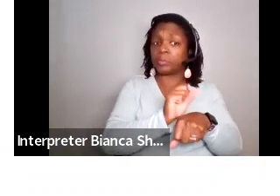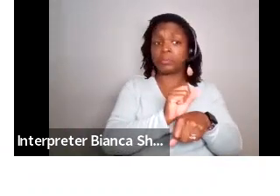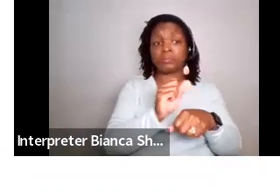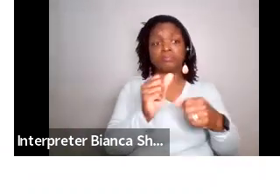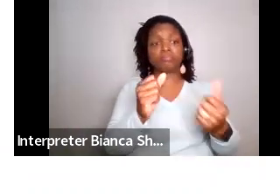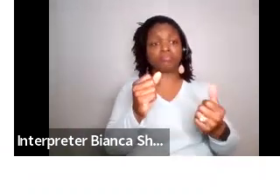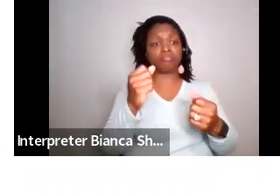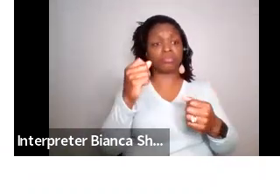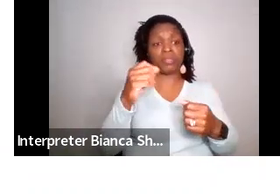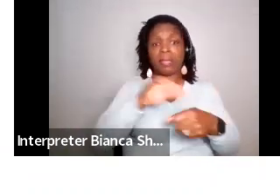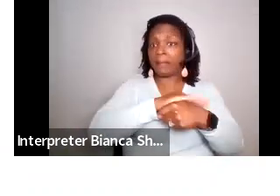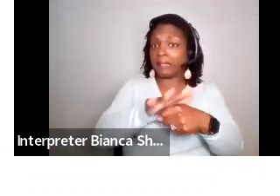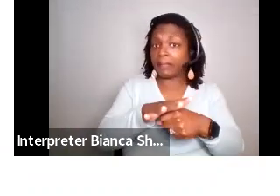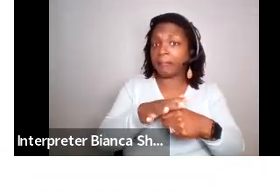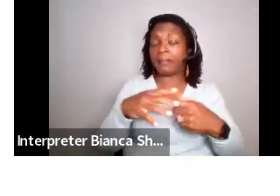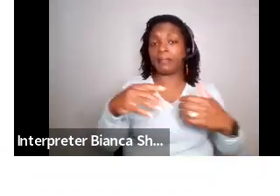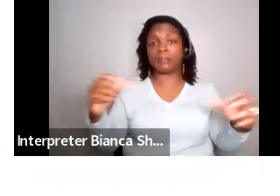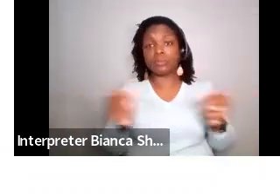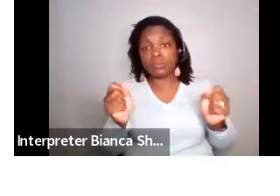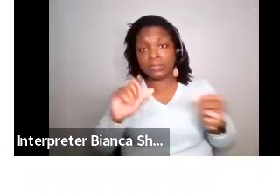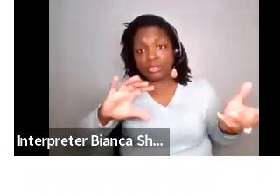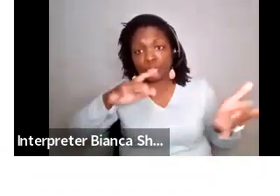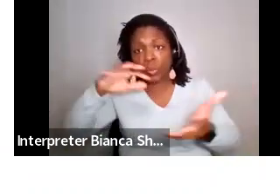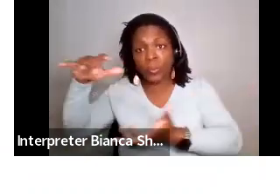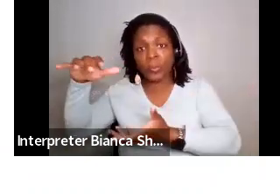She wasn't gonna be hitting sga you know she did.